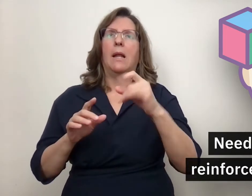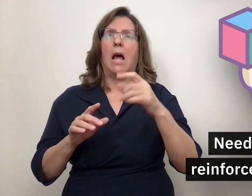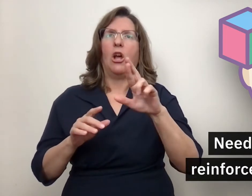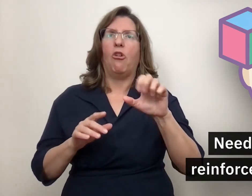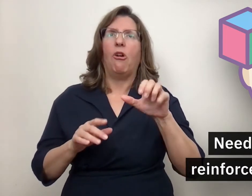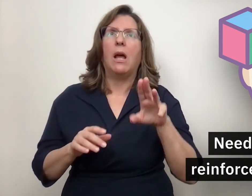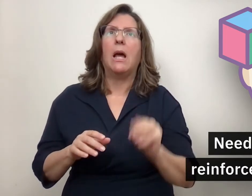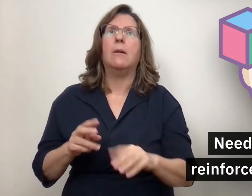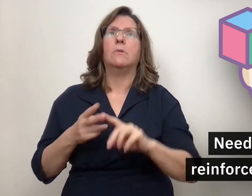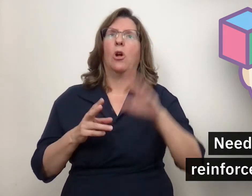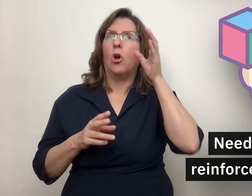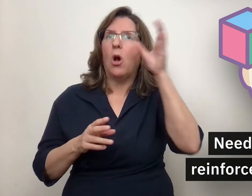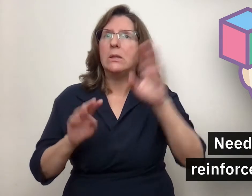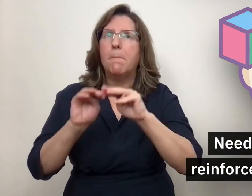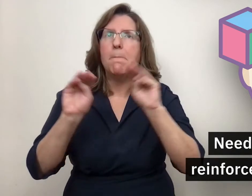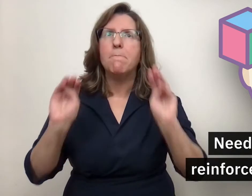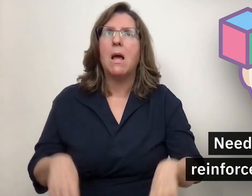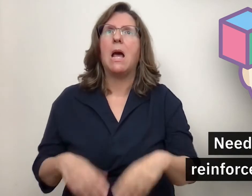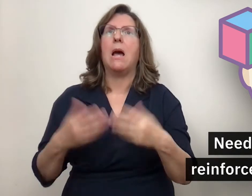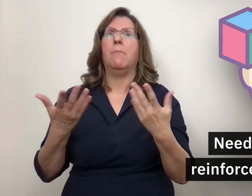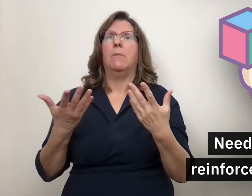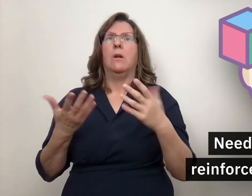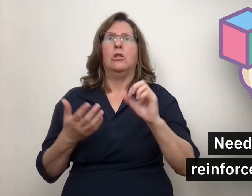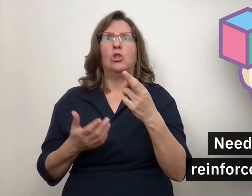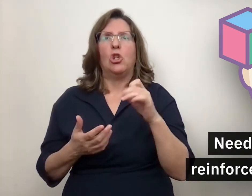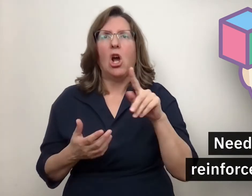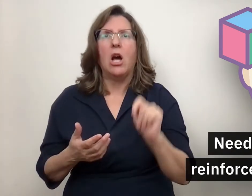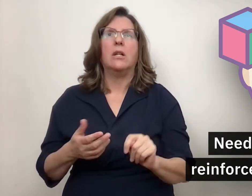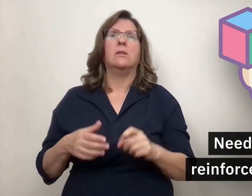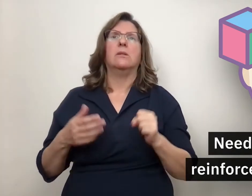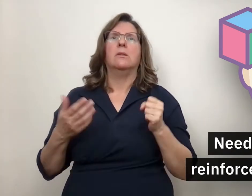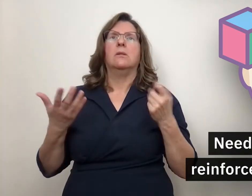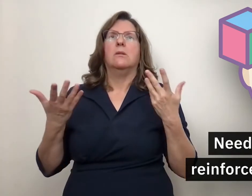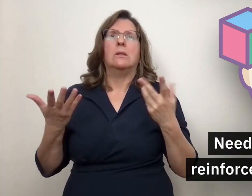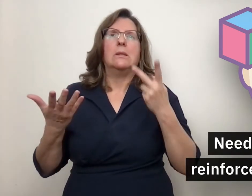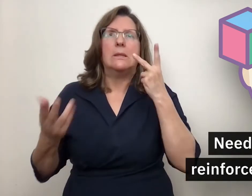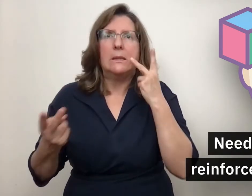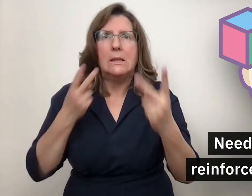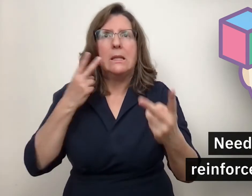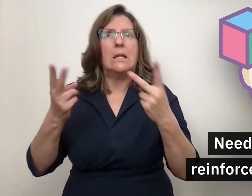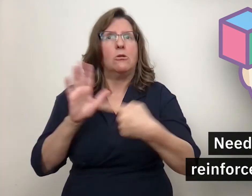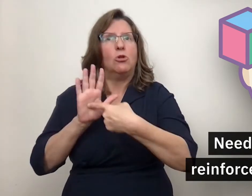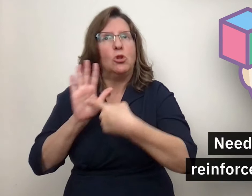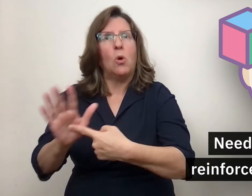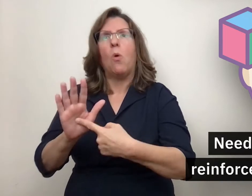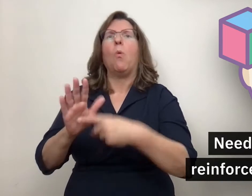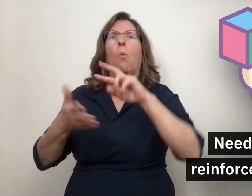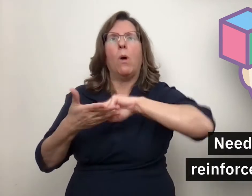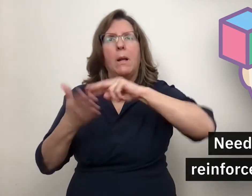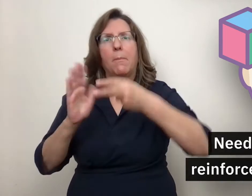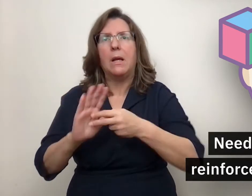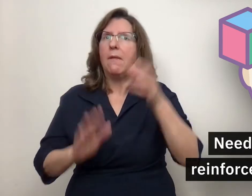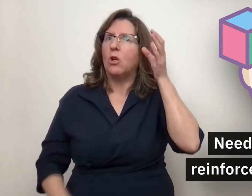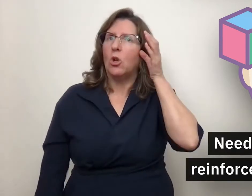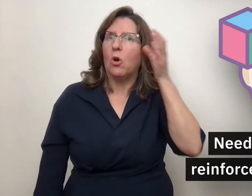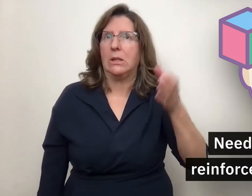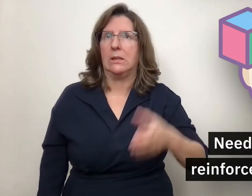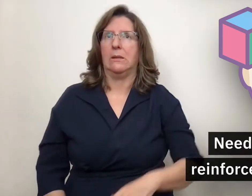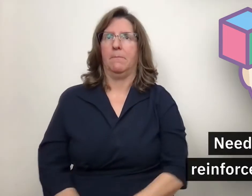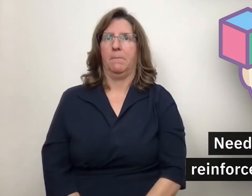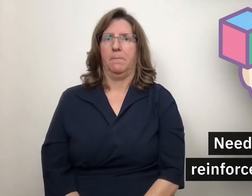diagrams, concept maps, charts, visual representations that reinforce the concepts.